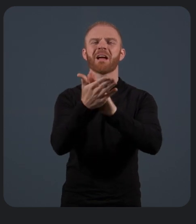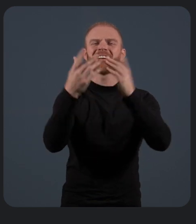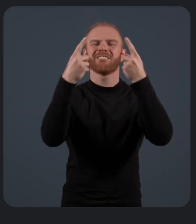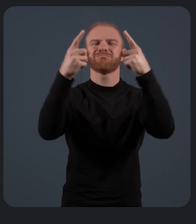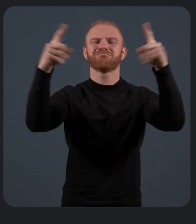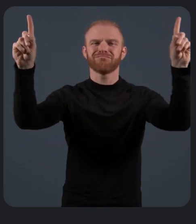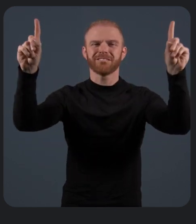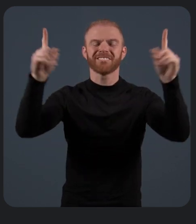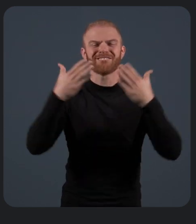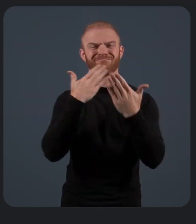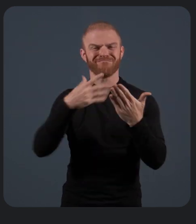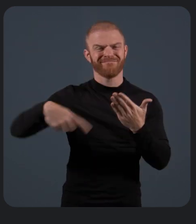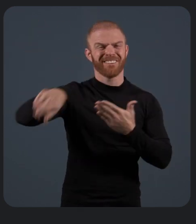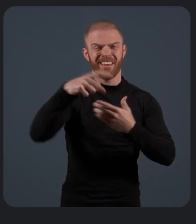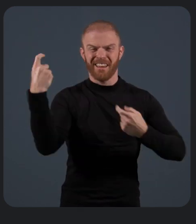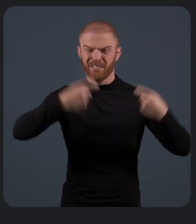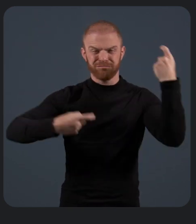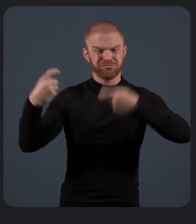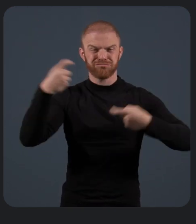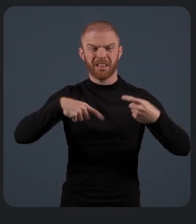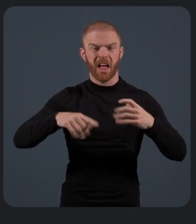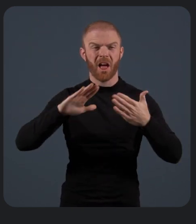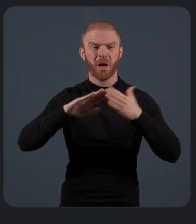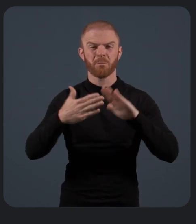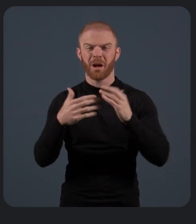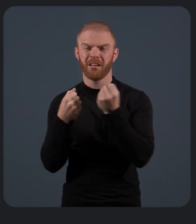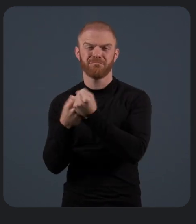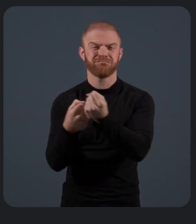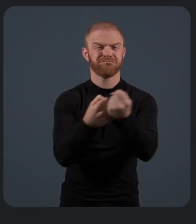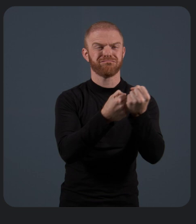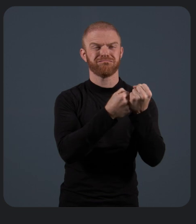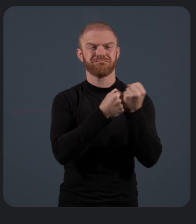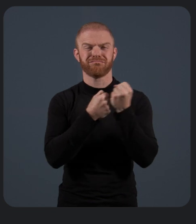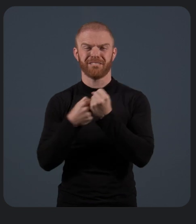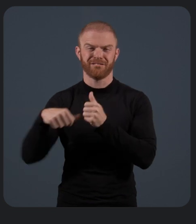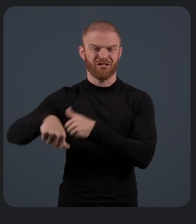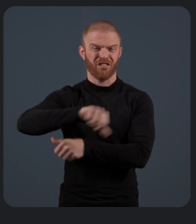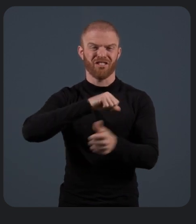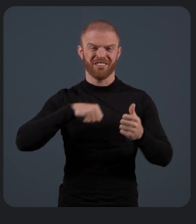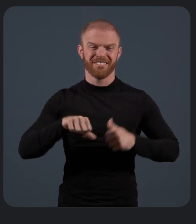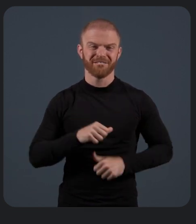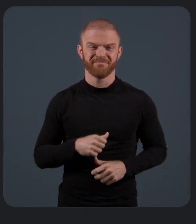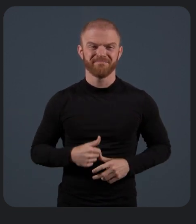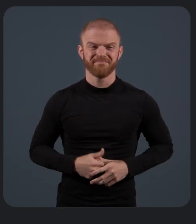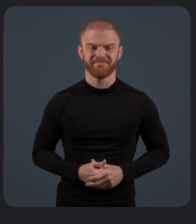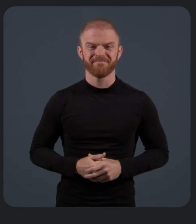And I want to thank all of you for contributing to this community and really supporting each other